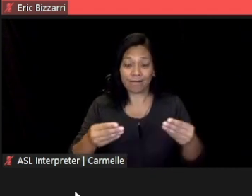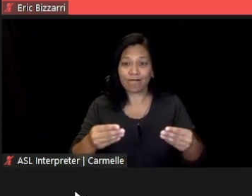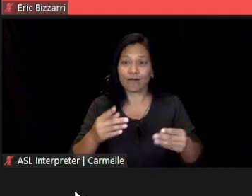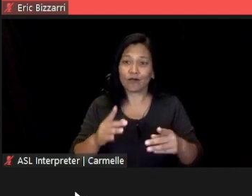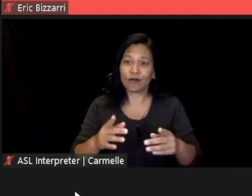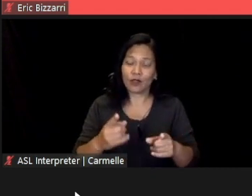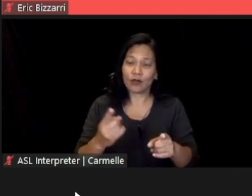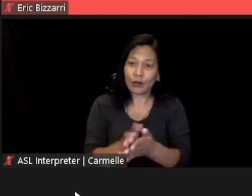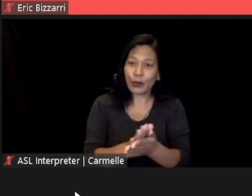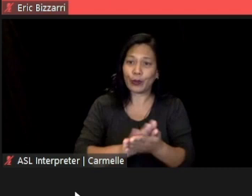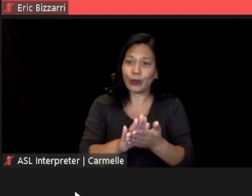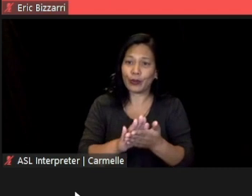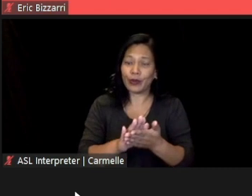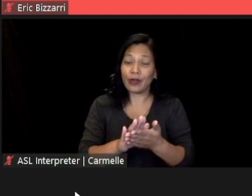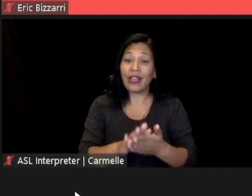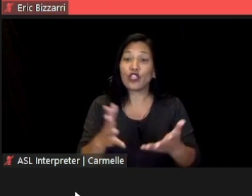And we would be fools to say no.